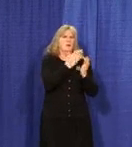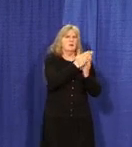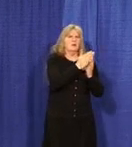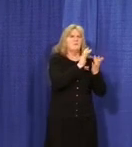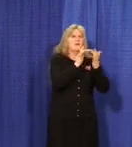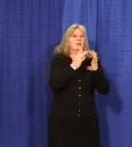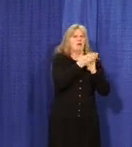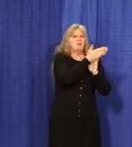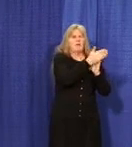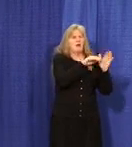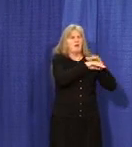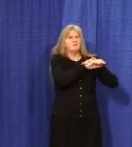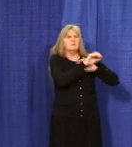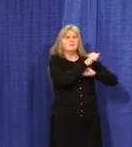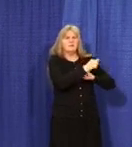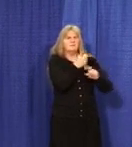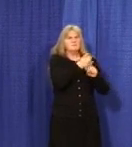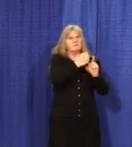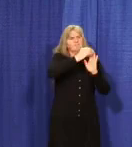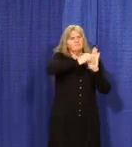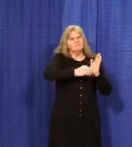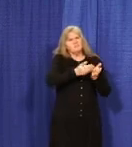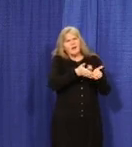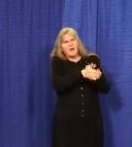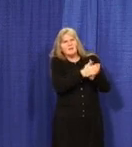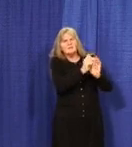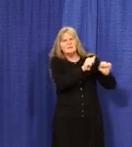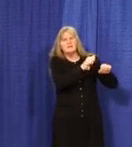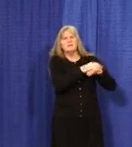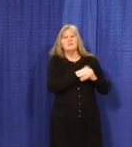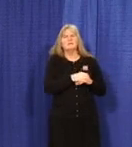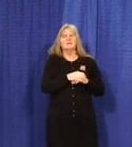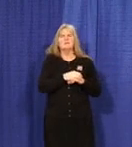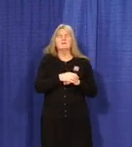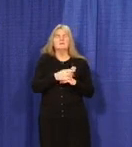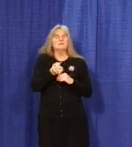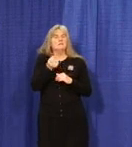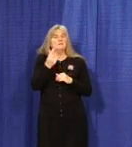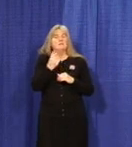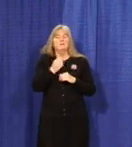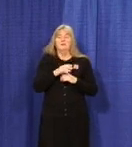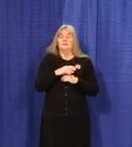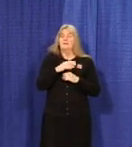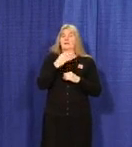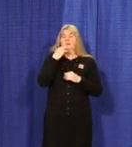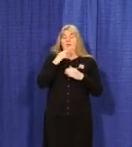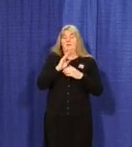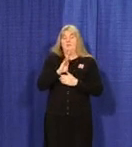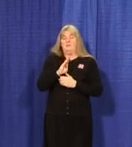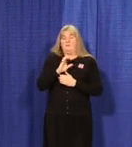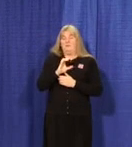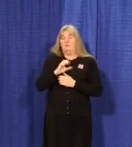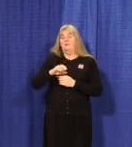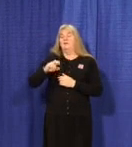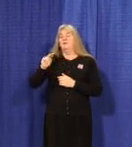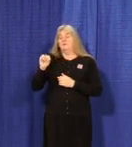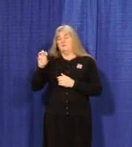BC territory bubble still need to self isolate for 14 days but there is flexibility around